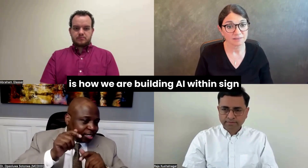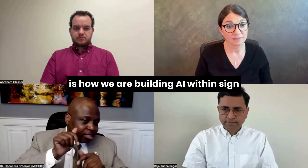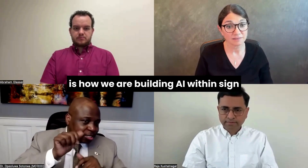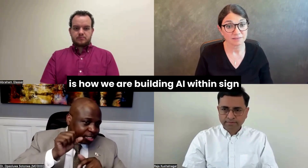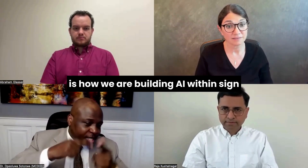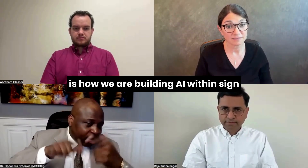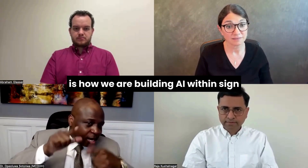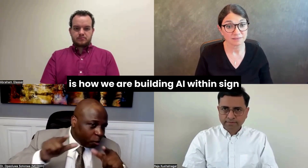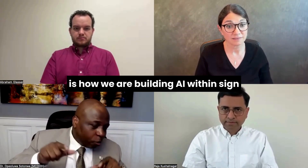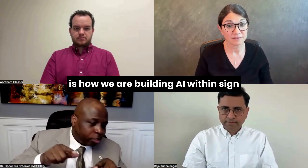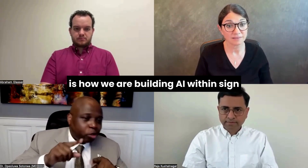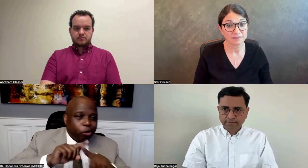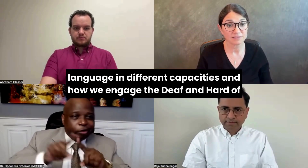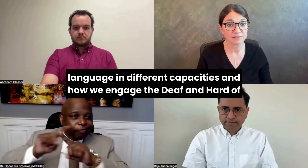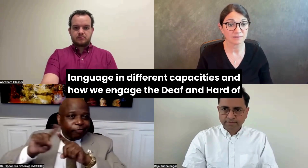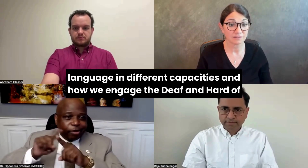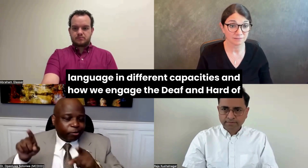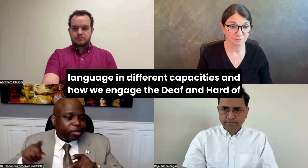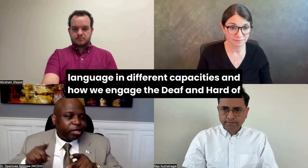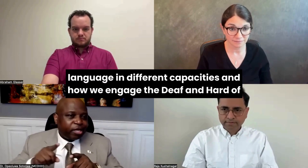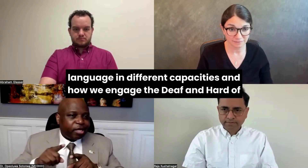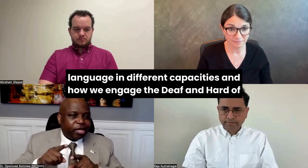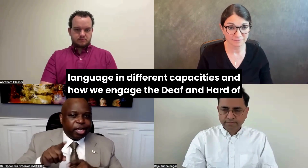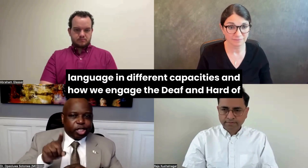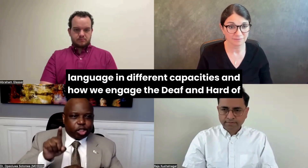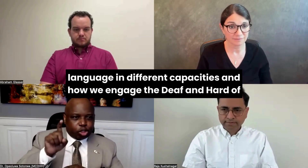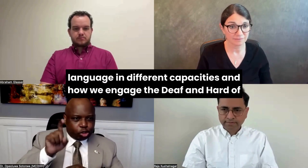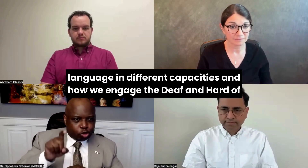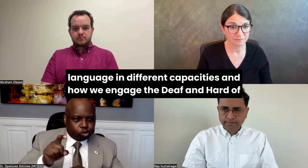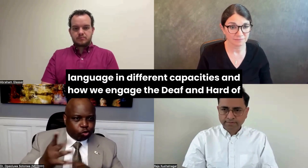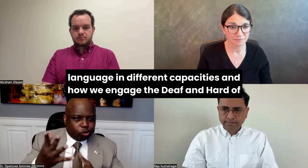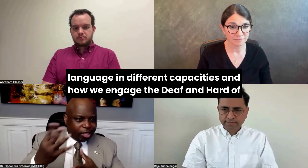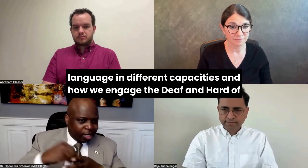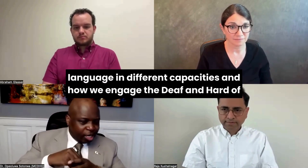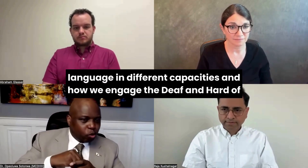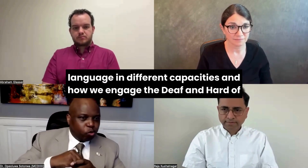language in different capacities and how we engage the Deaf and Hard of